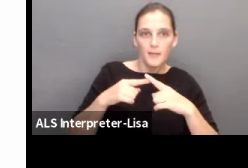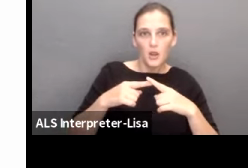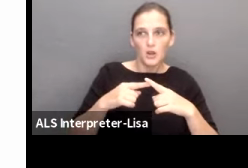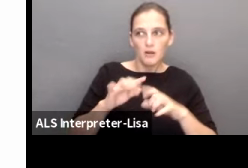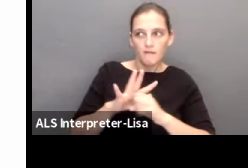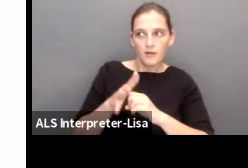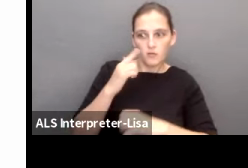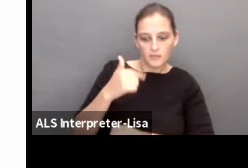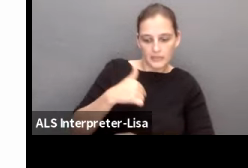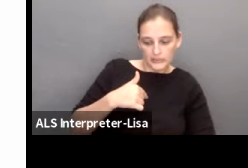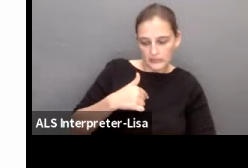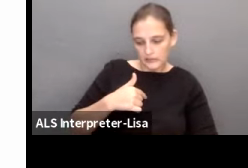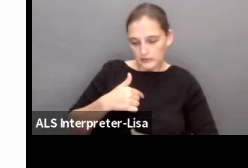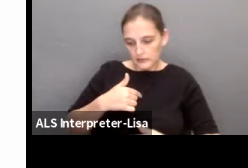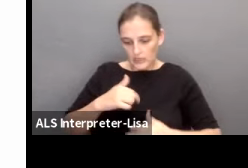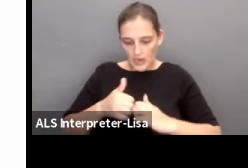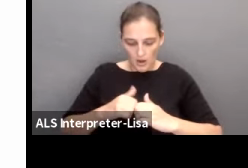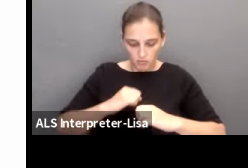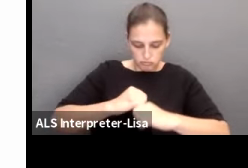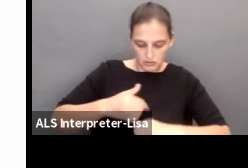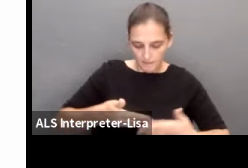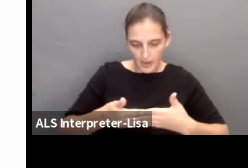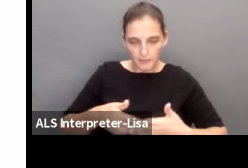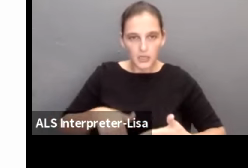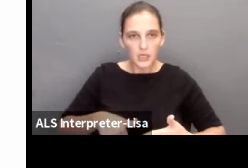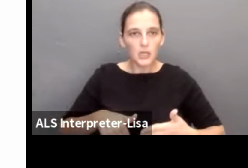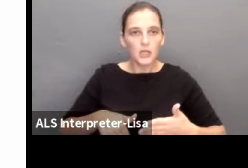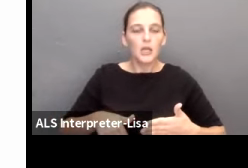and for their baby if they're pregnant, but I want to ensure you that all the studies are